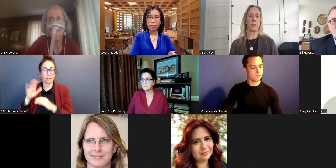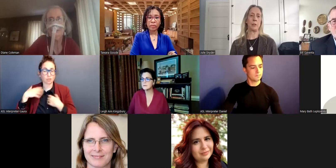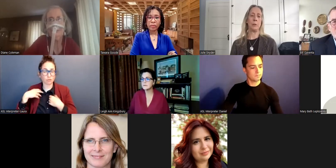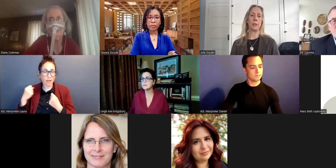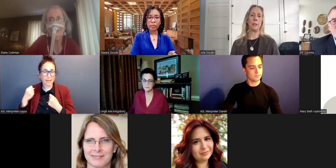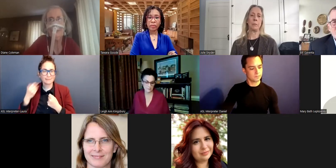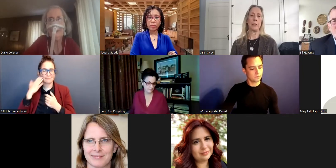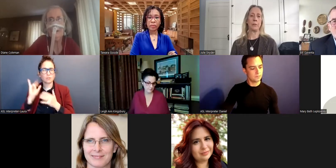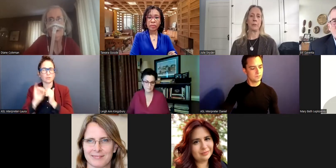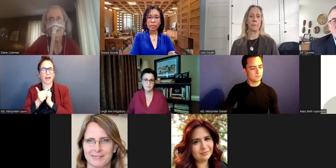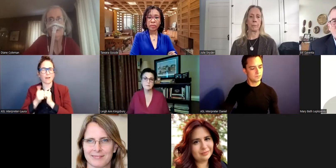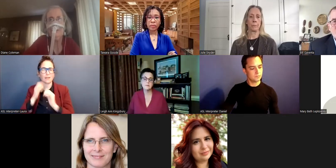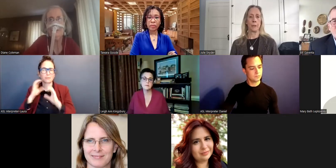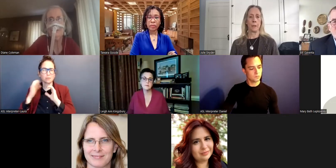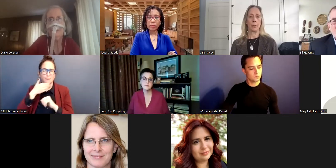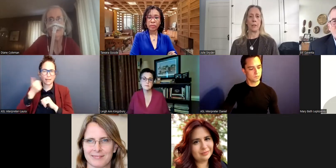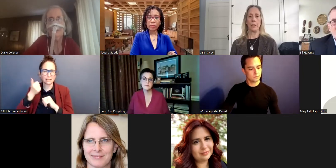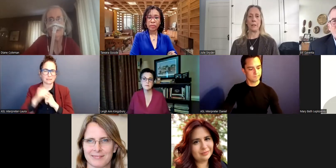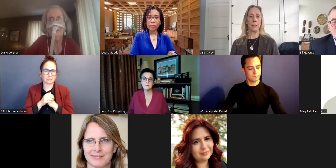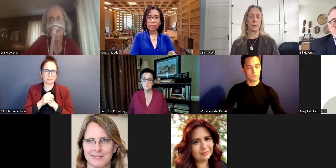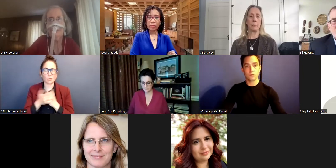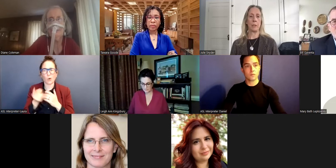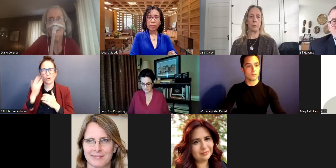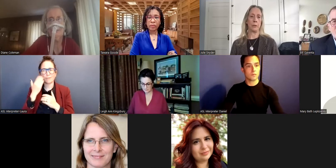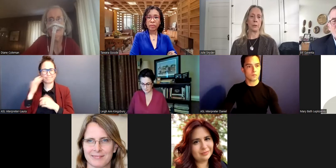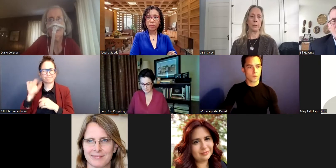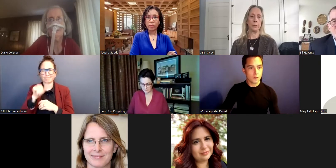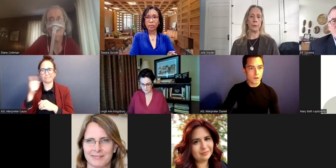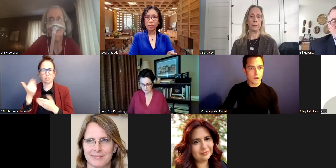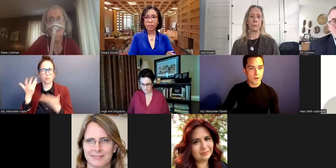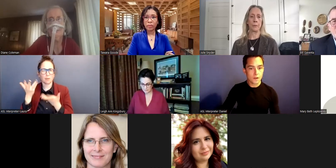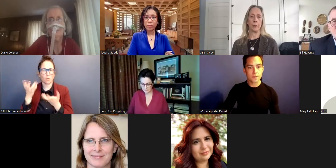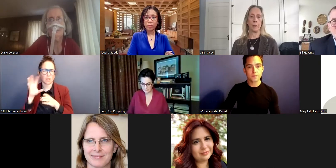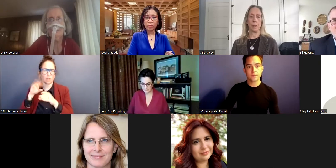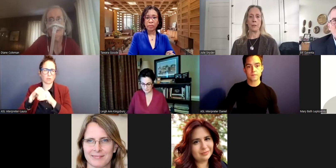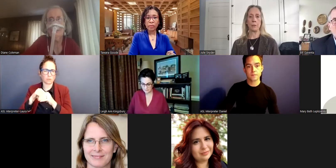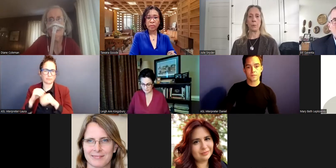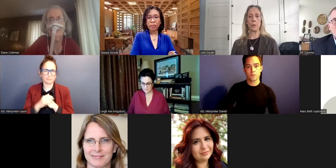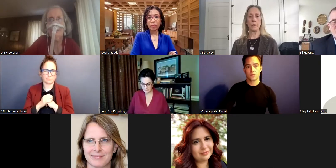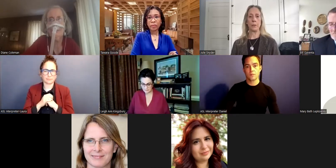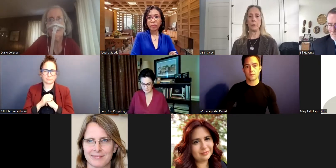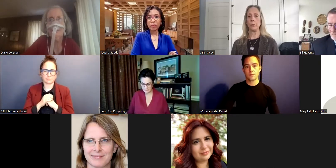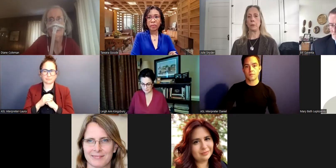communicate best, or anything else you might want to include. It's important to include a